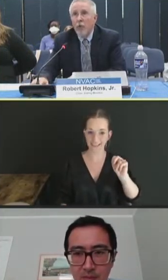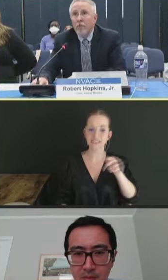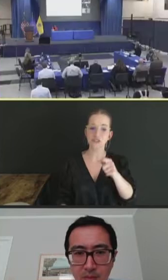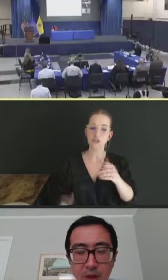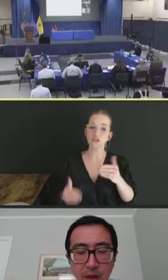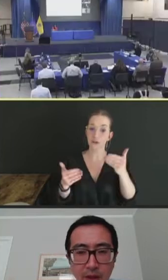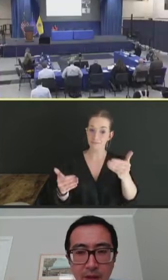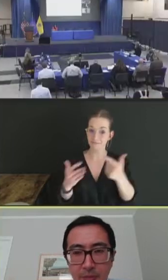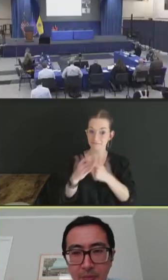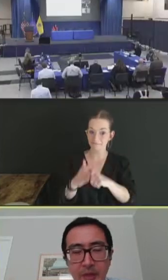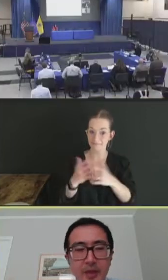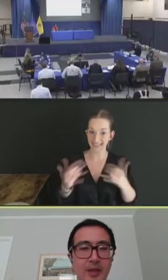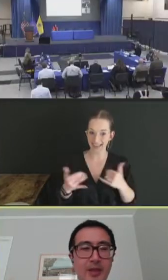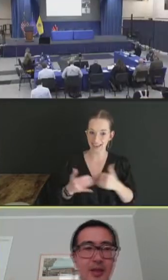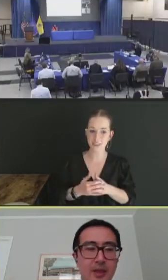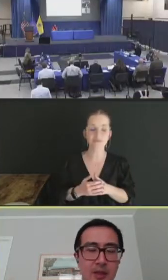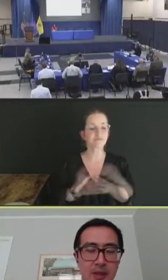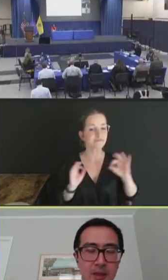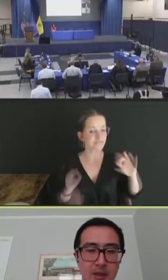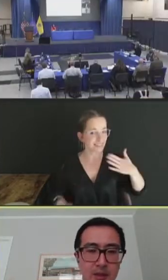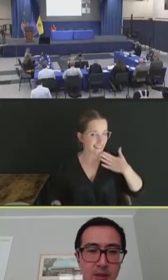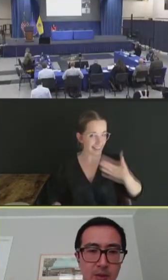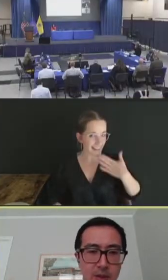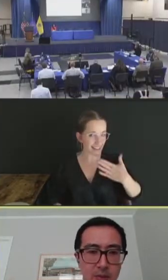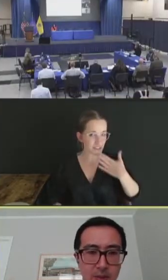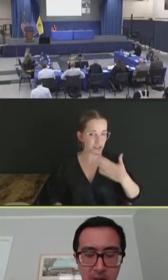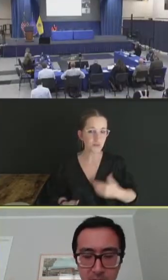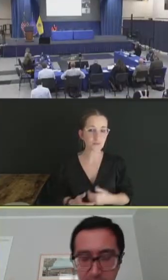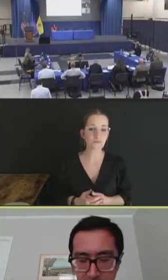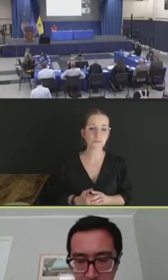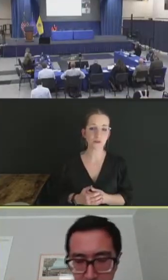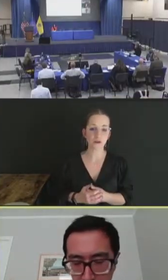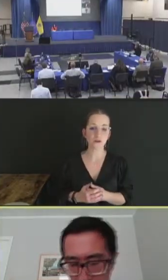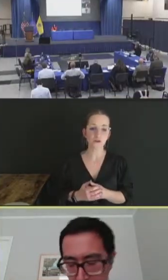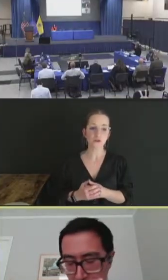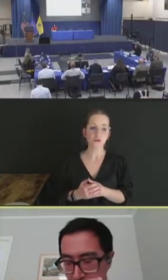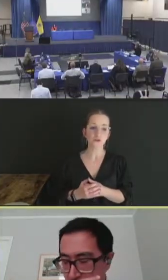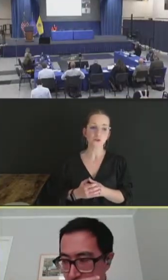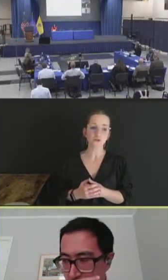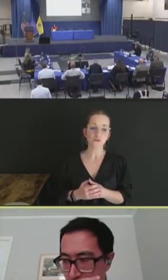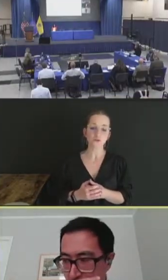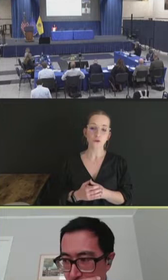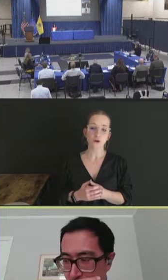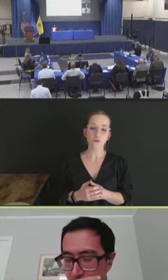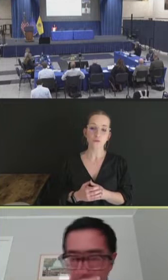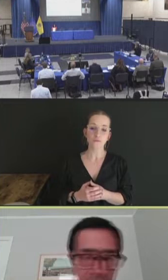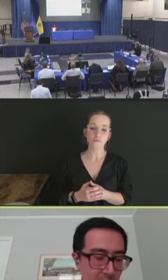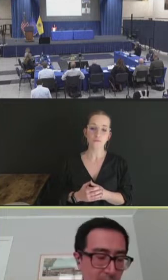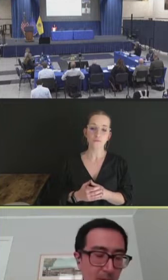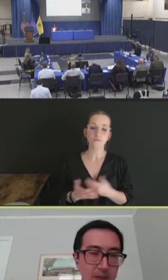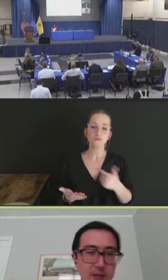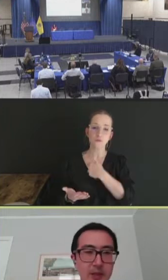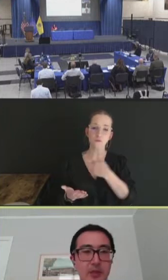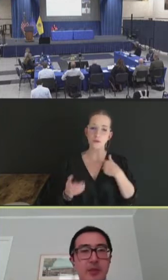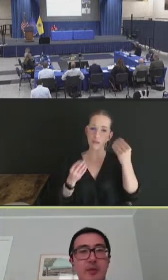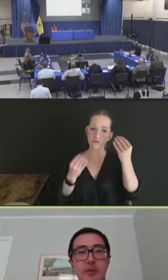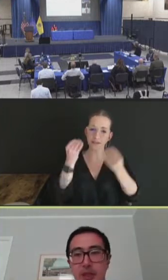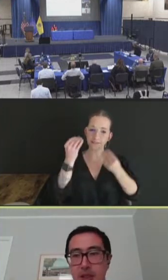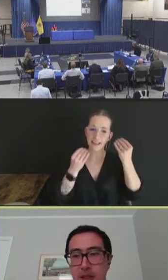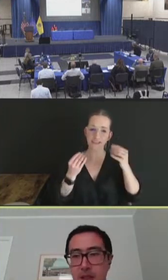Yea-Hung Chen: Thank you. So, as we reflect on this milestone of a million